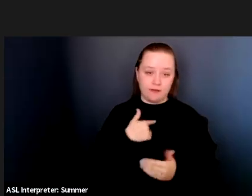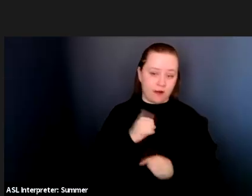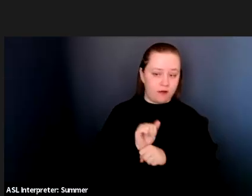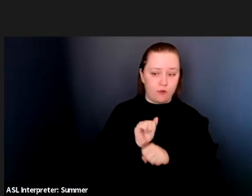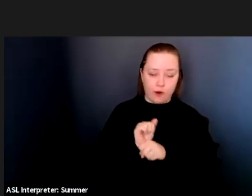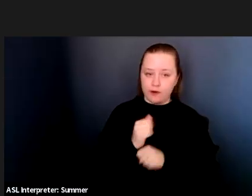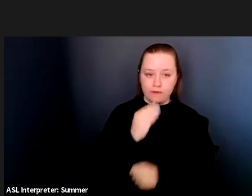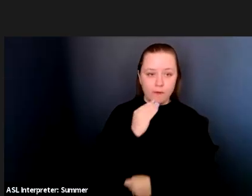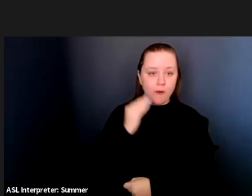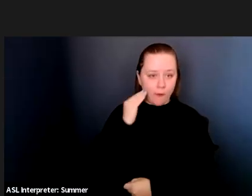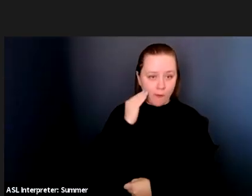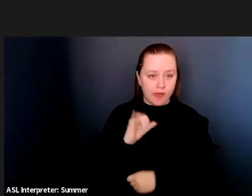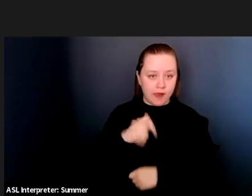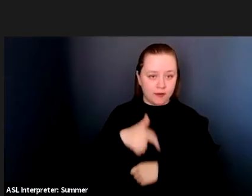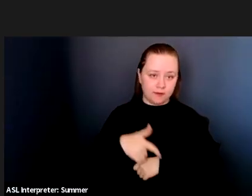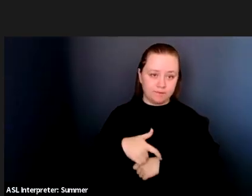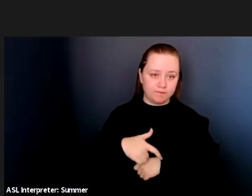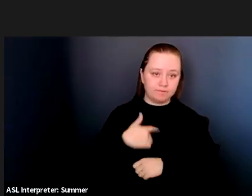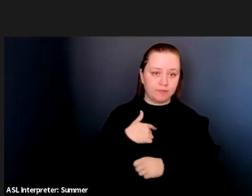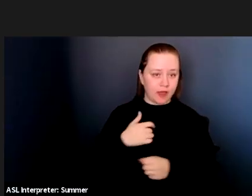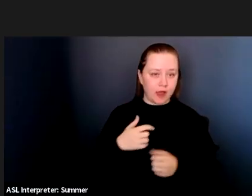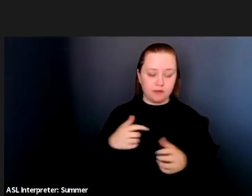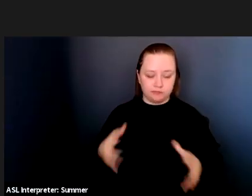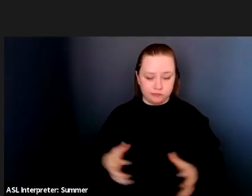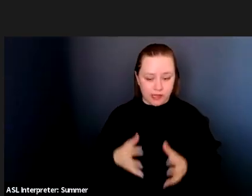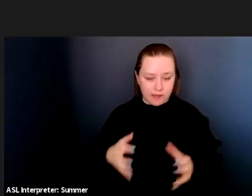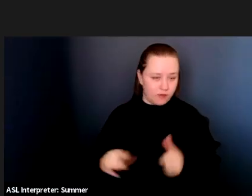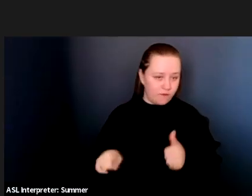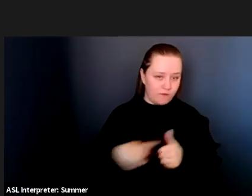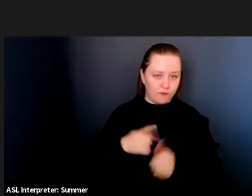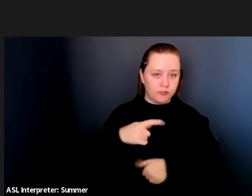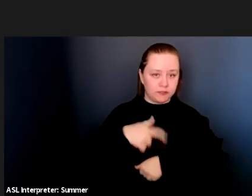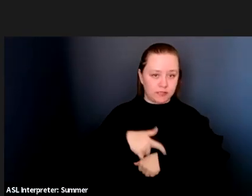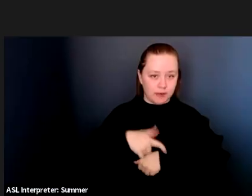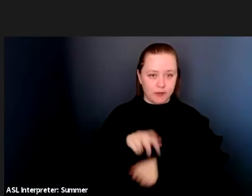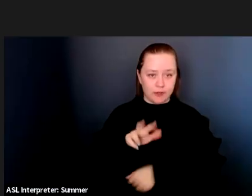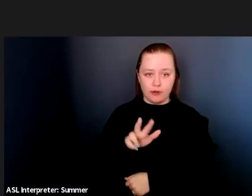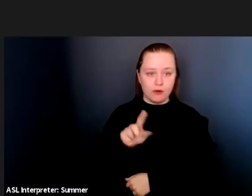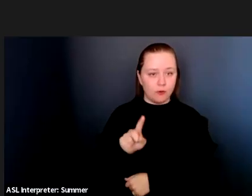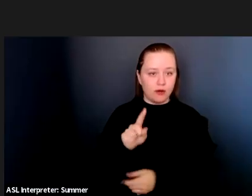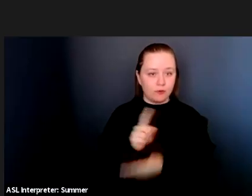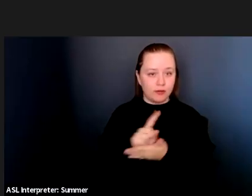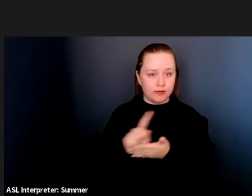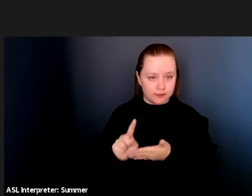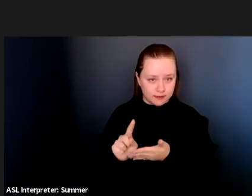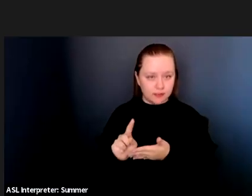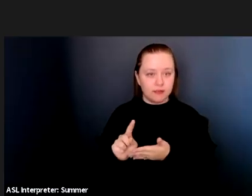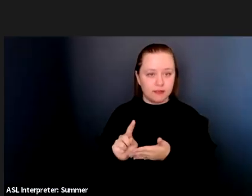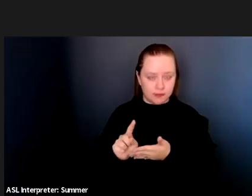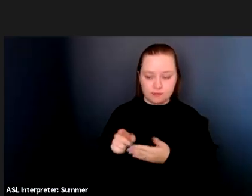I went into labor the first time at 31 weeks and was sent home.